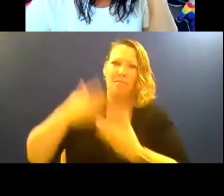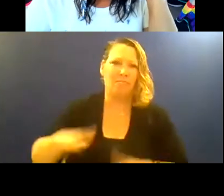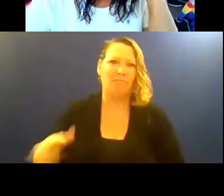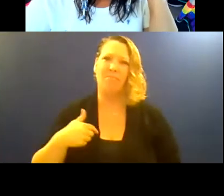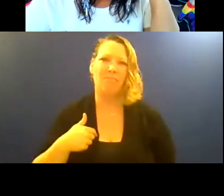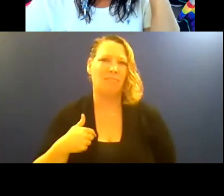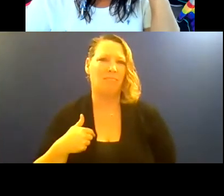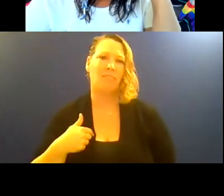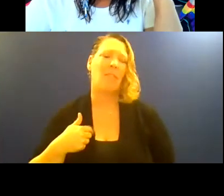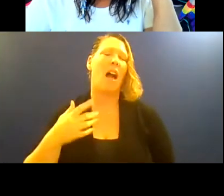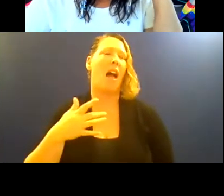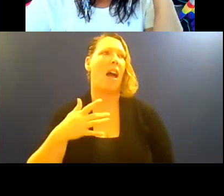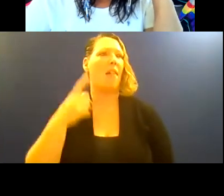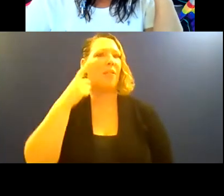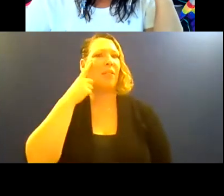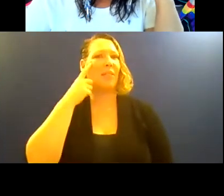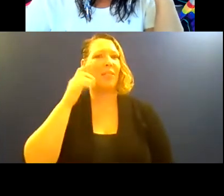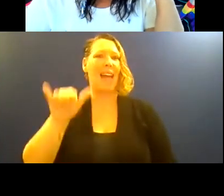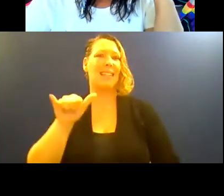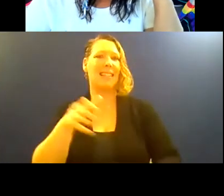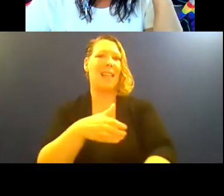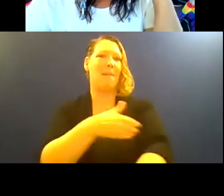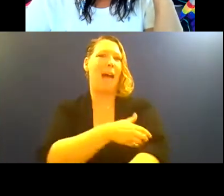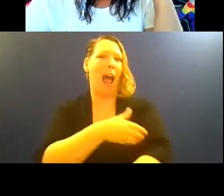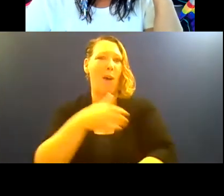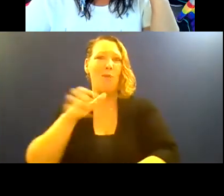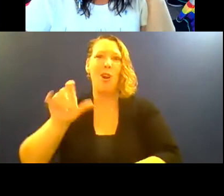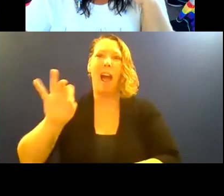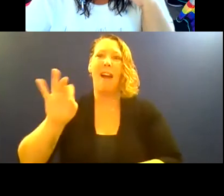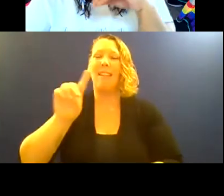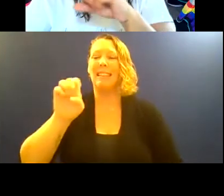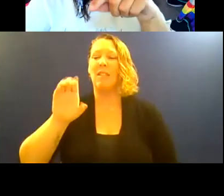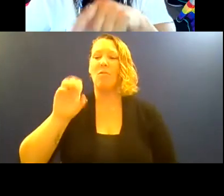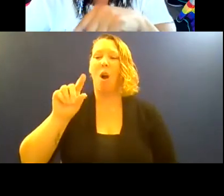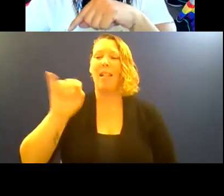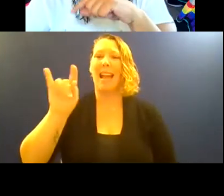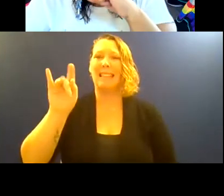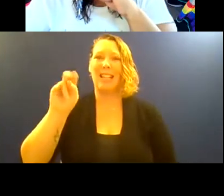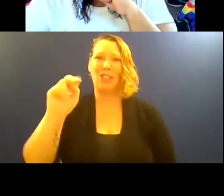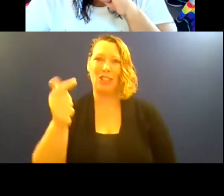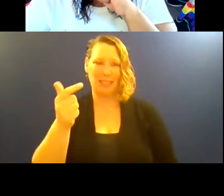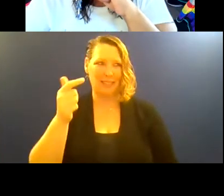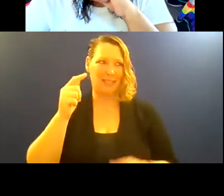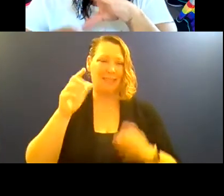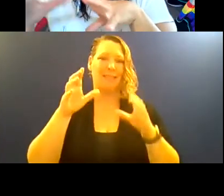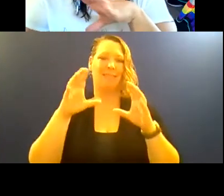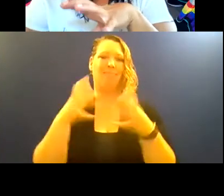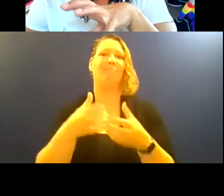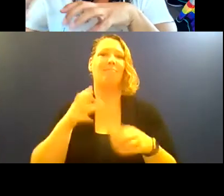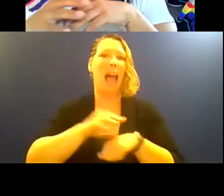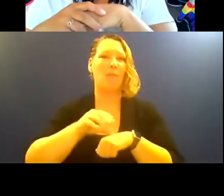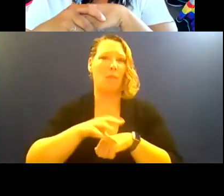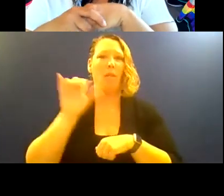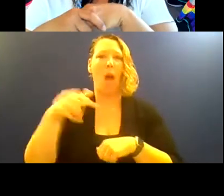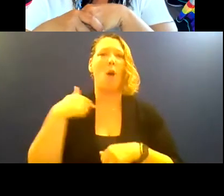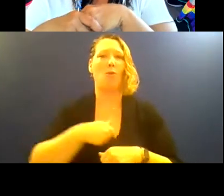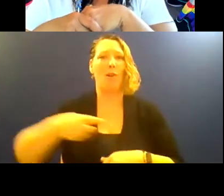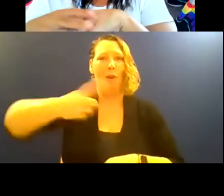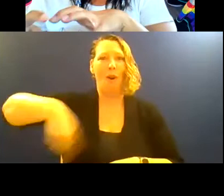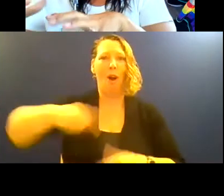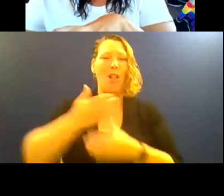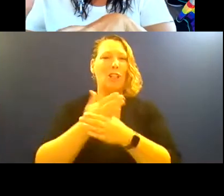And, you know, I think that's the power of our Decolonizing Data Council is that we all share in that that perspective